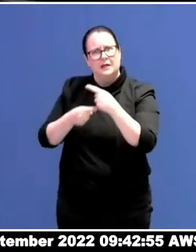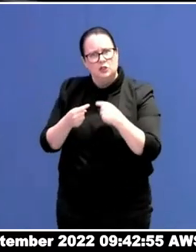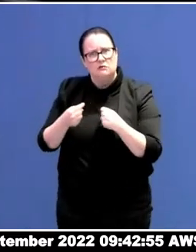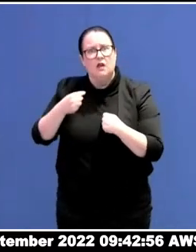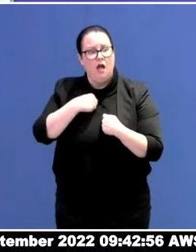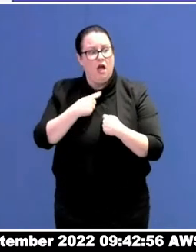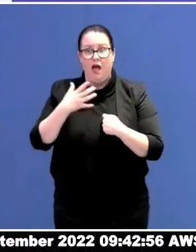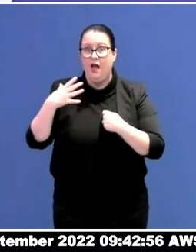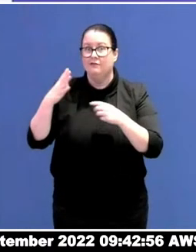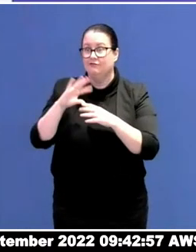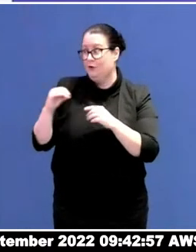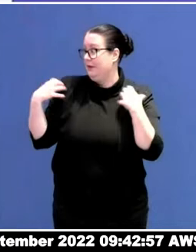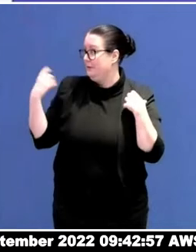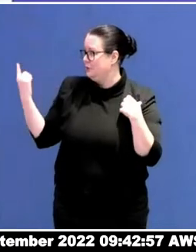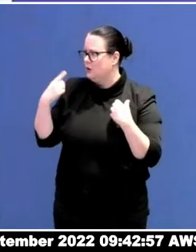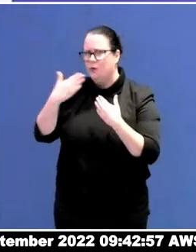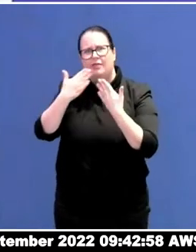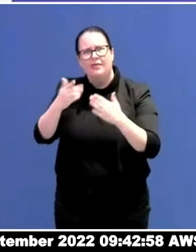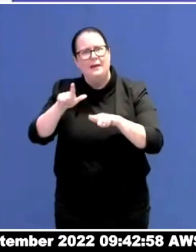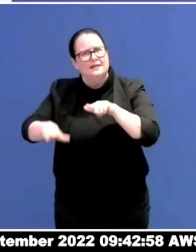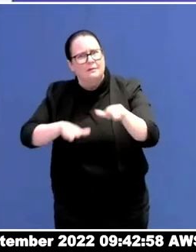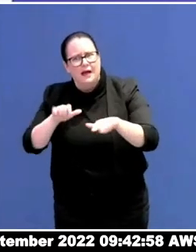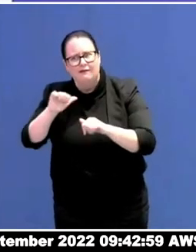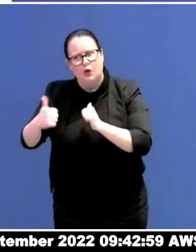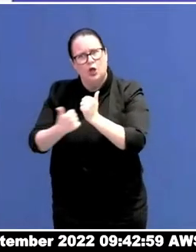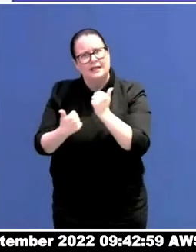Commissioners, to thank Ms Barney for the assistance she's provided to the Royal